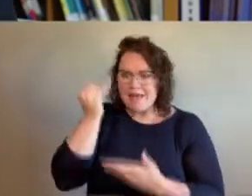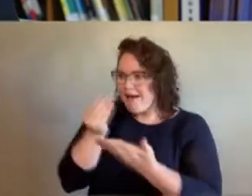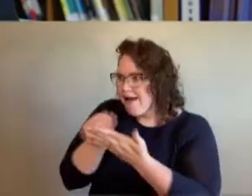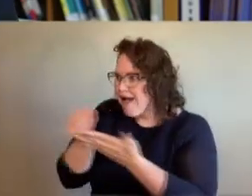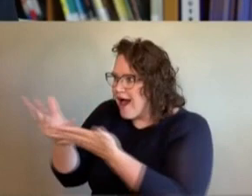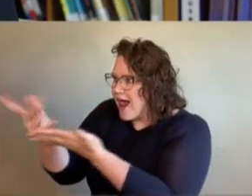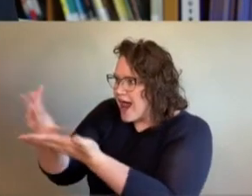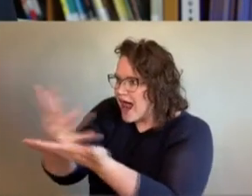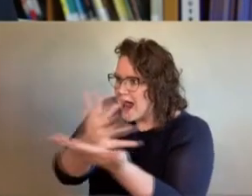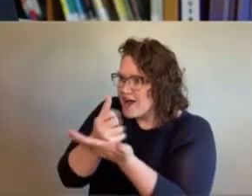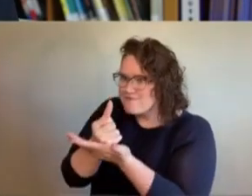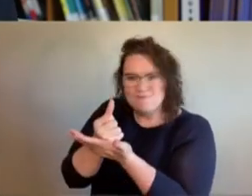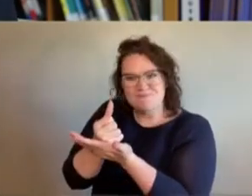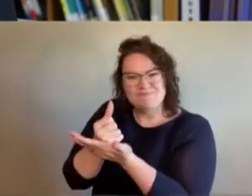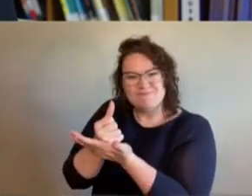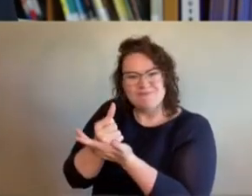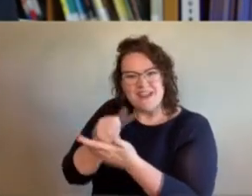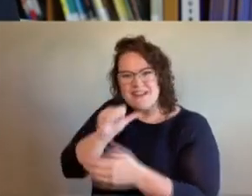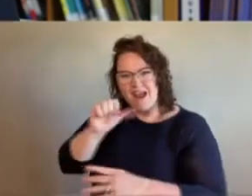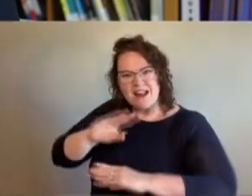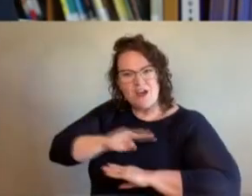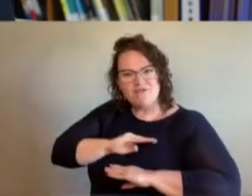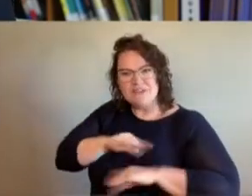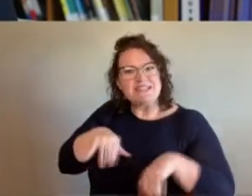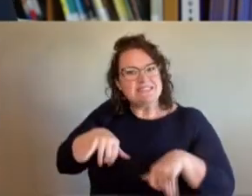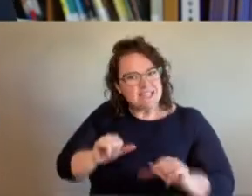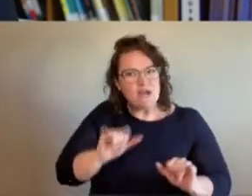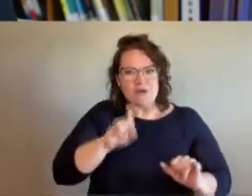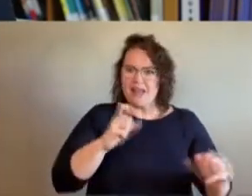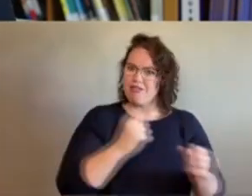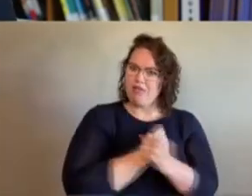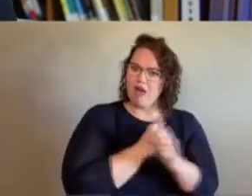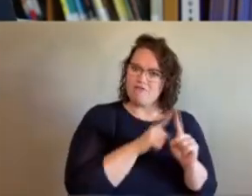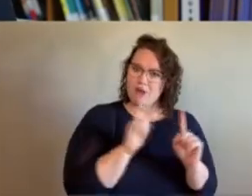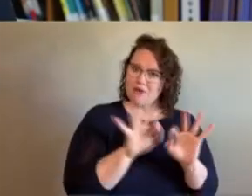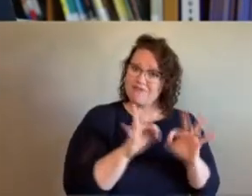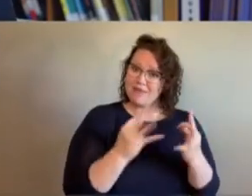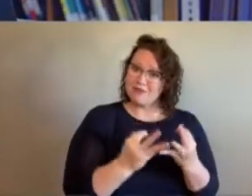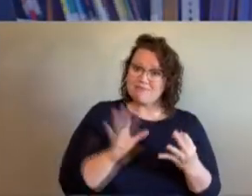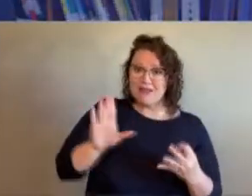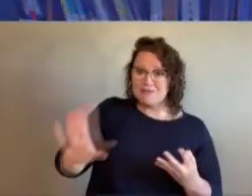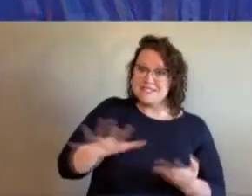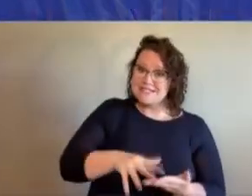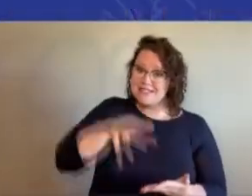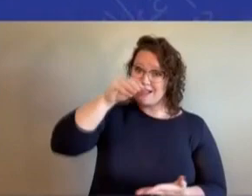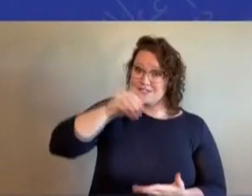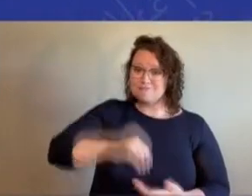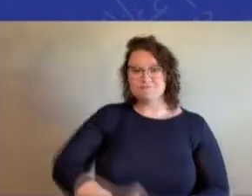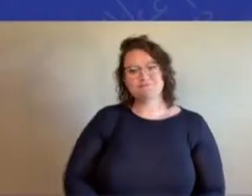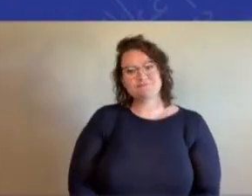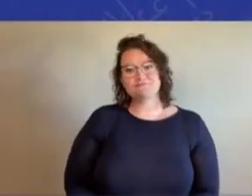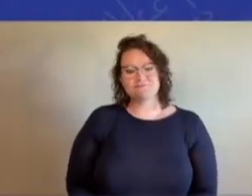King of the sea. Even though Jackie had everything that he wanted, he still needed love from his